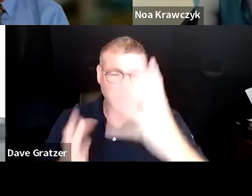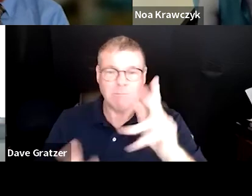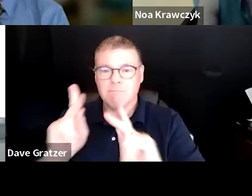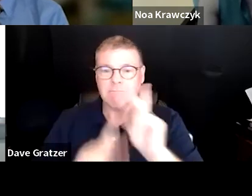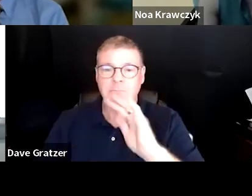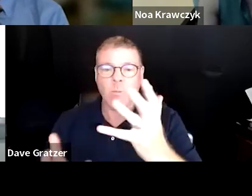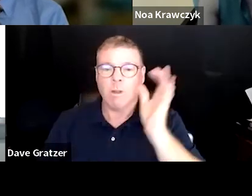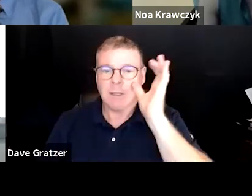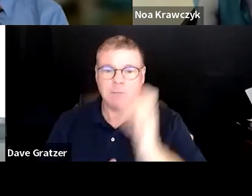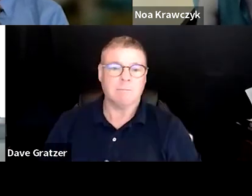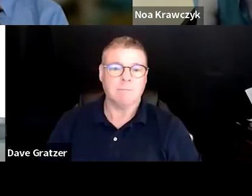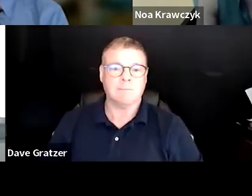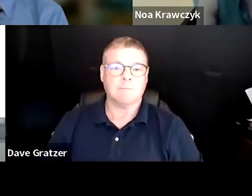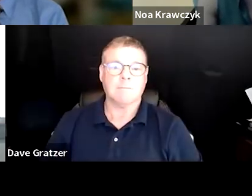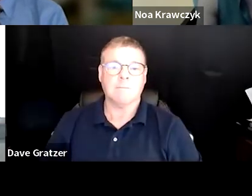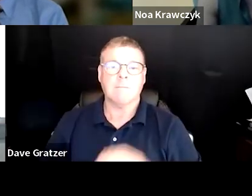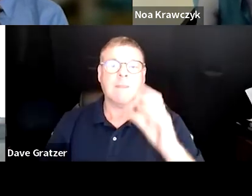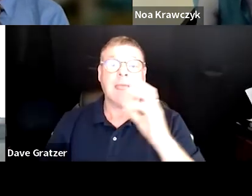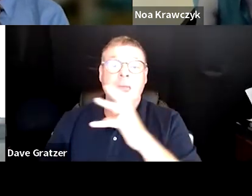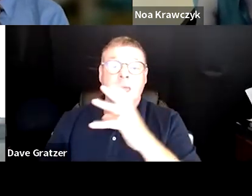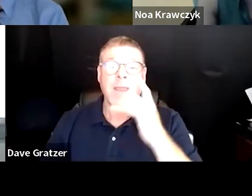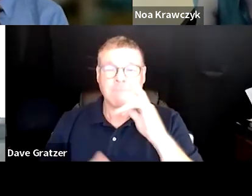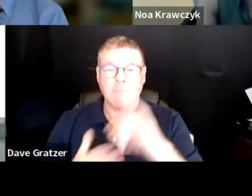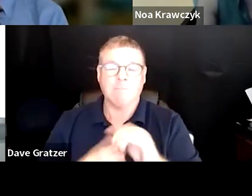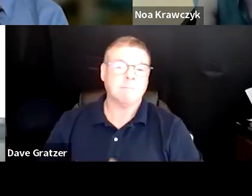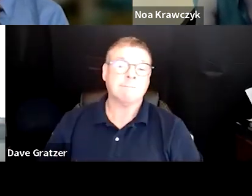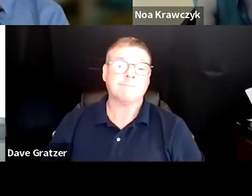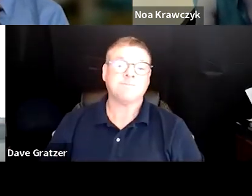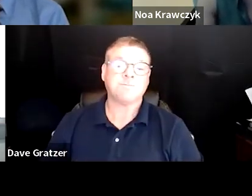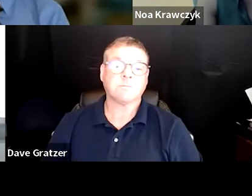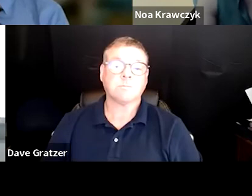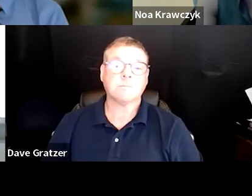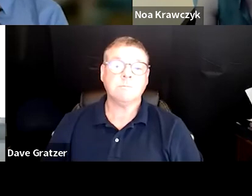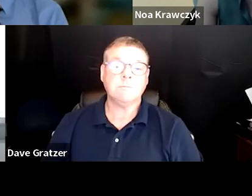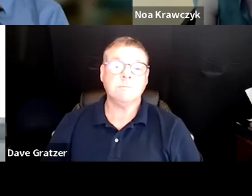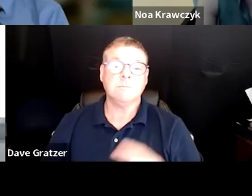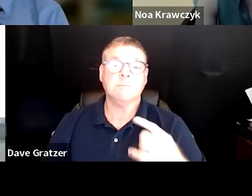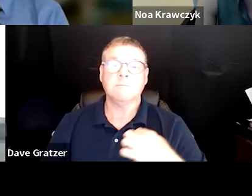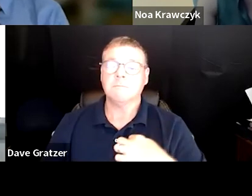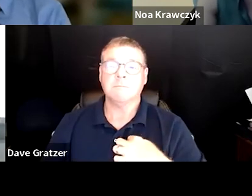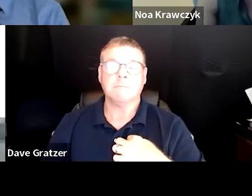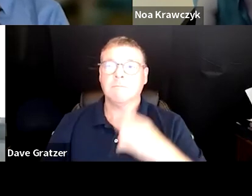about what that training looks like for a correctional officers? So I mean, I don't want to misspeak,